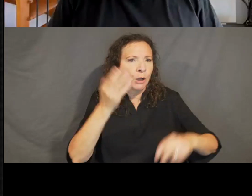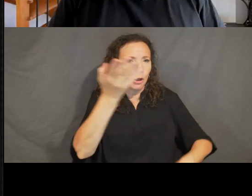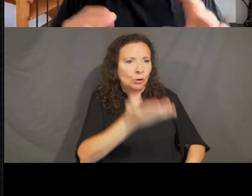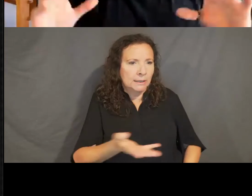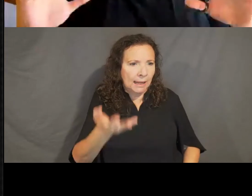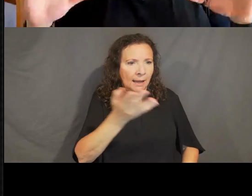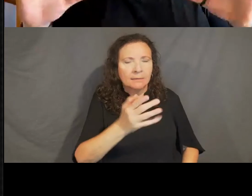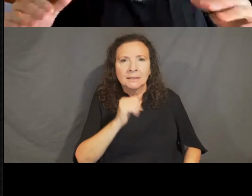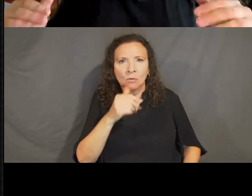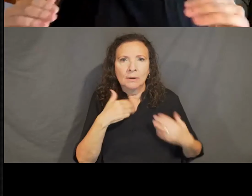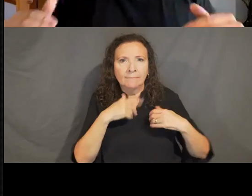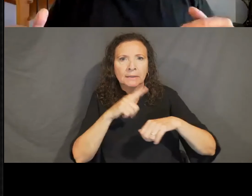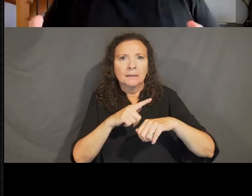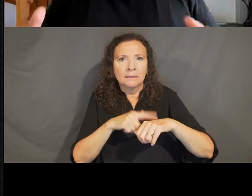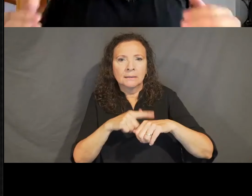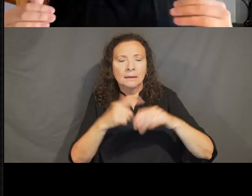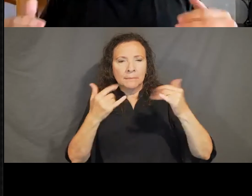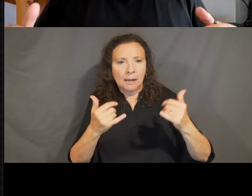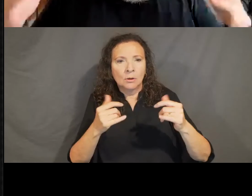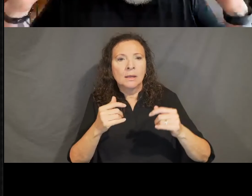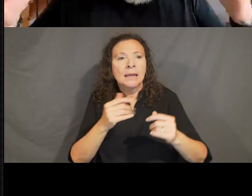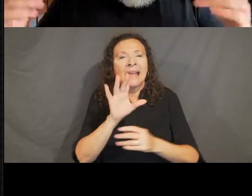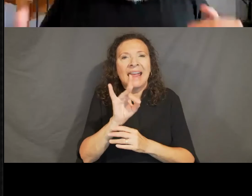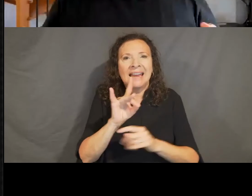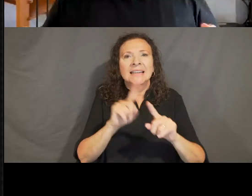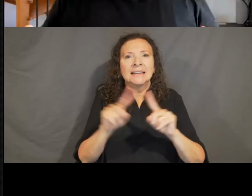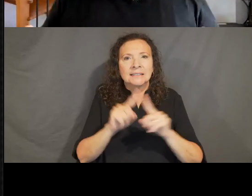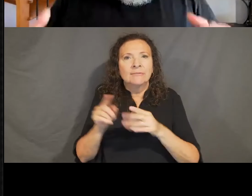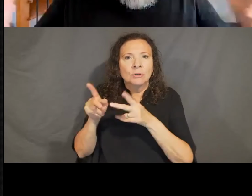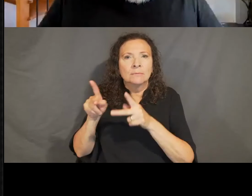There are eight personas and with each one, there are ten ideas like this.